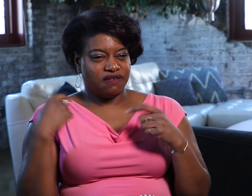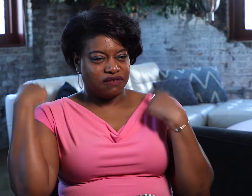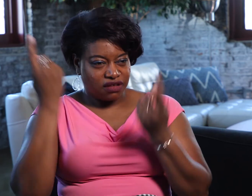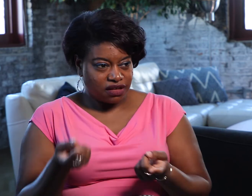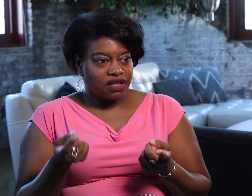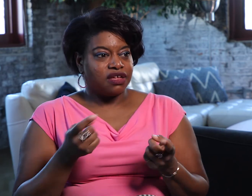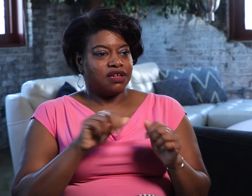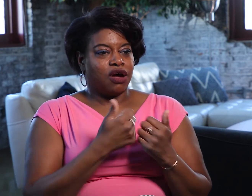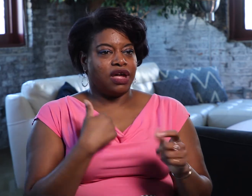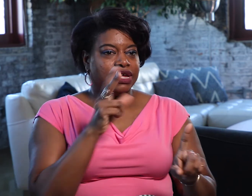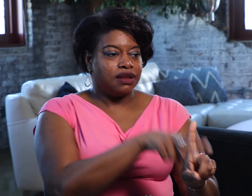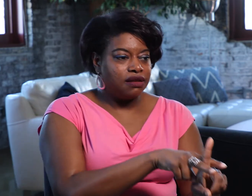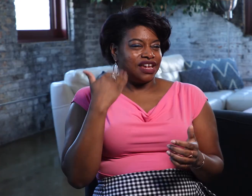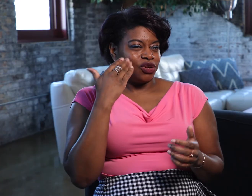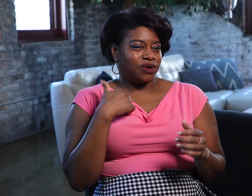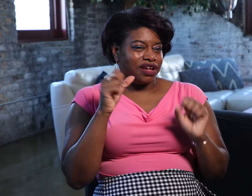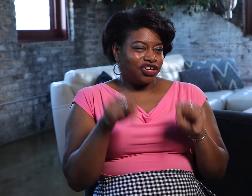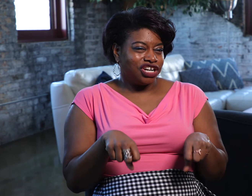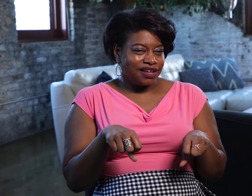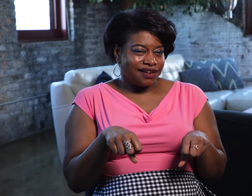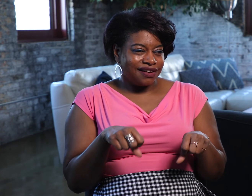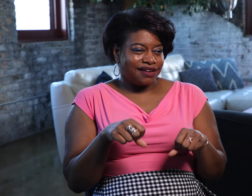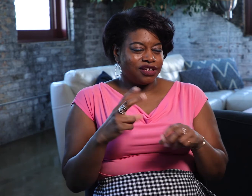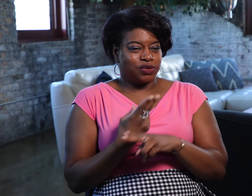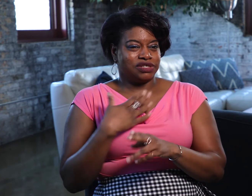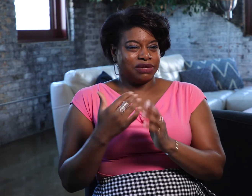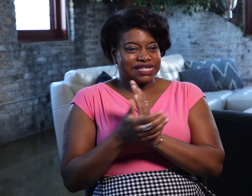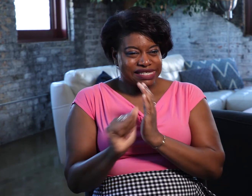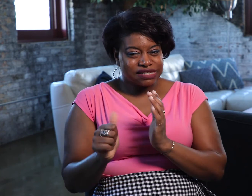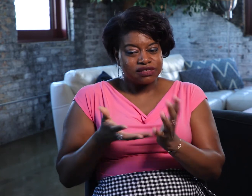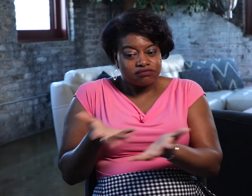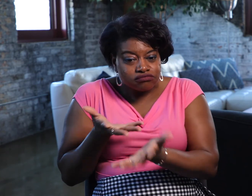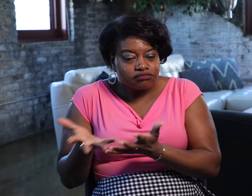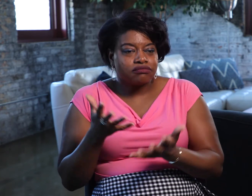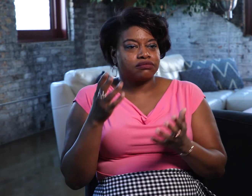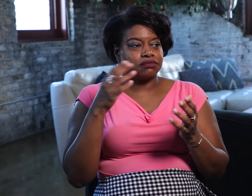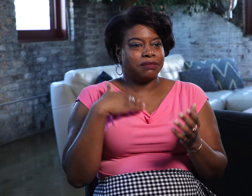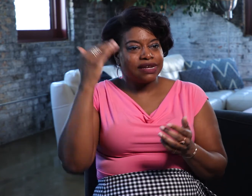that I'm affirmed of my talents. I'm mindful to use my rapport building skills, including